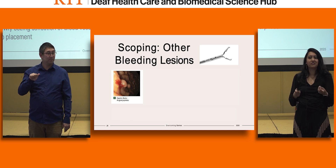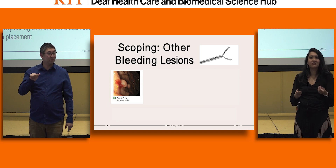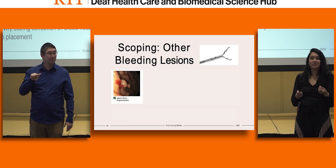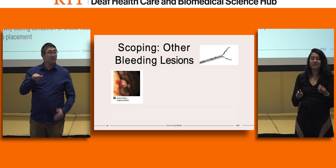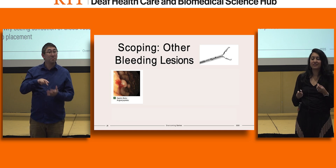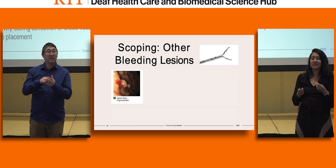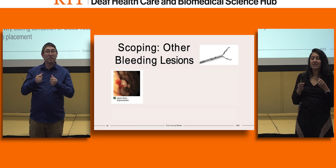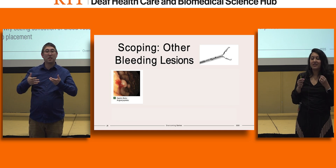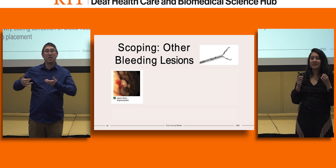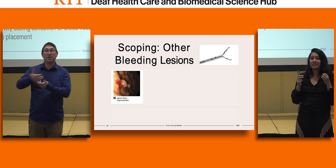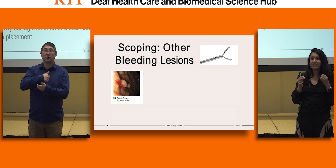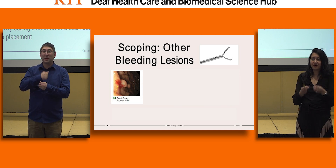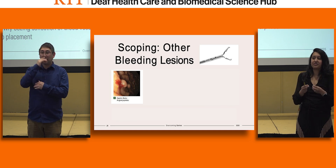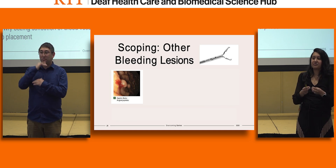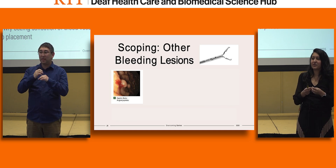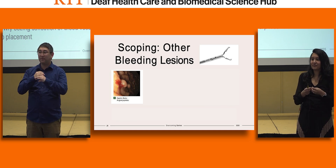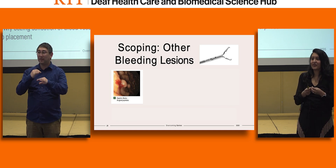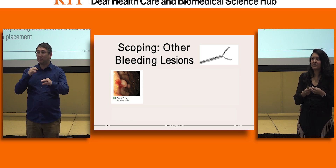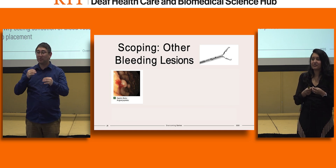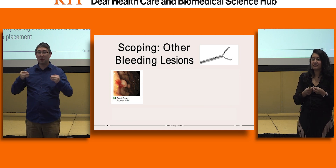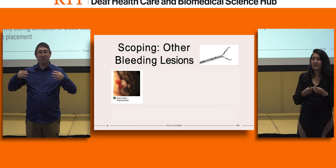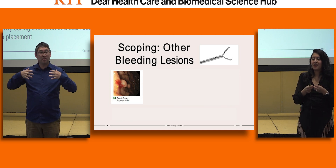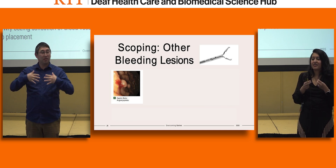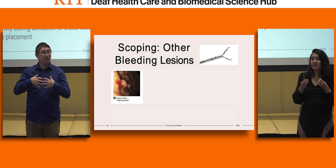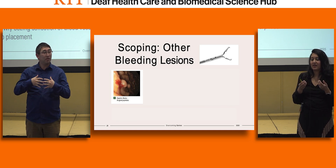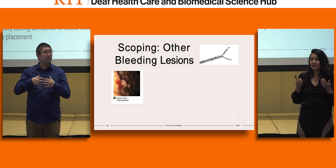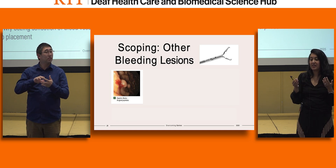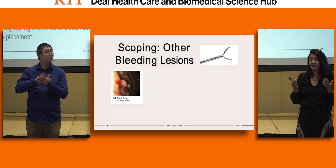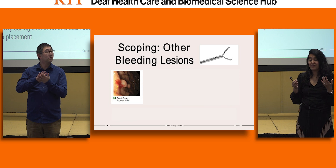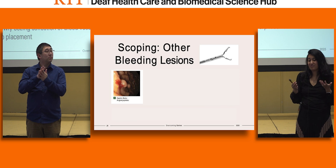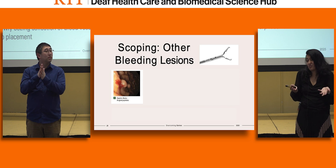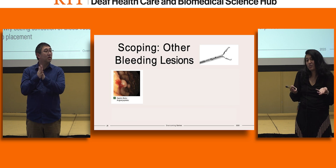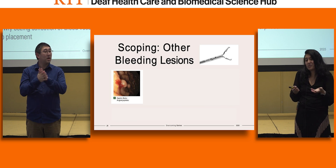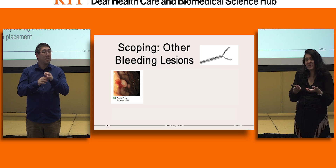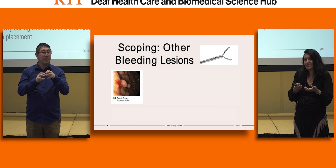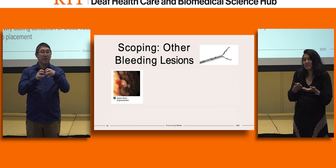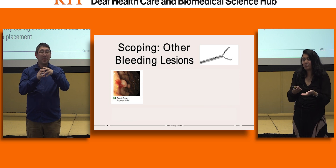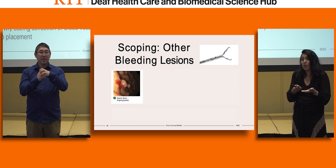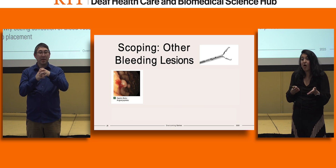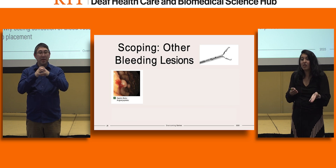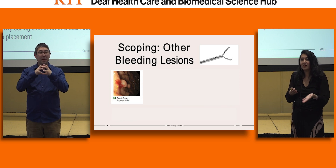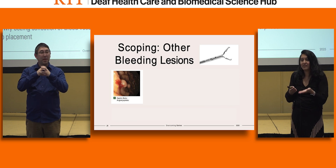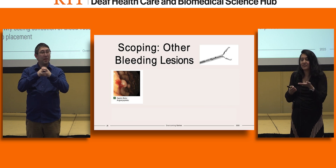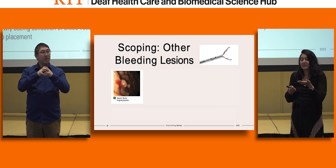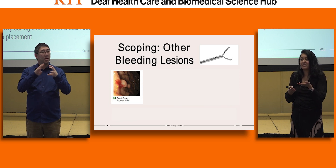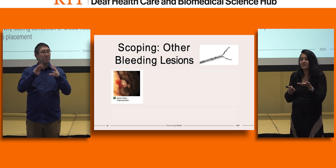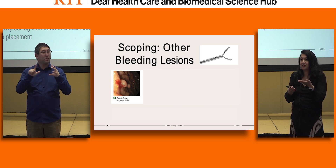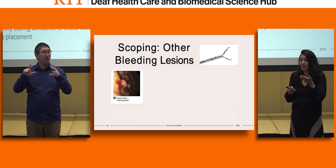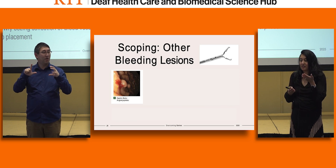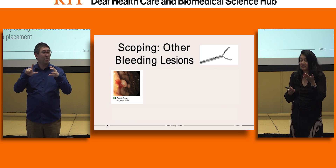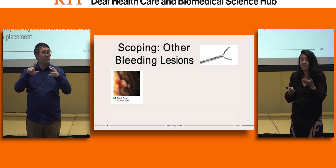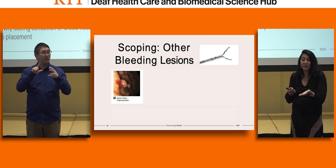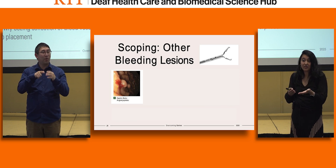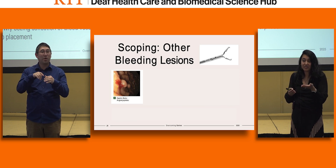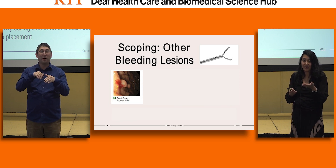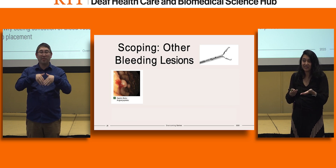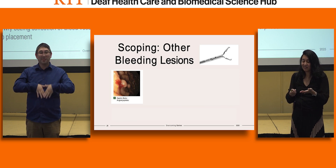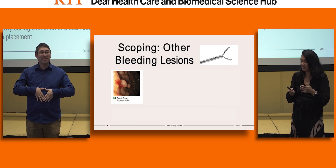which is a collection of blood vessels that can form in this wall of the stomach lining,